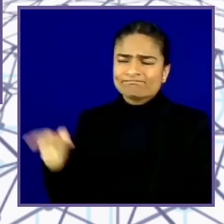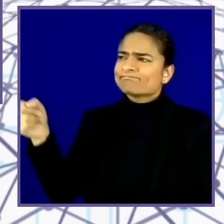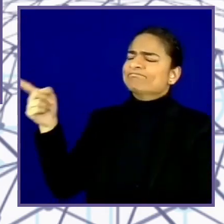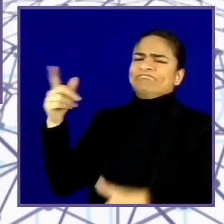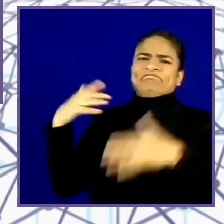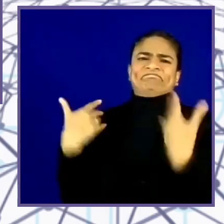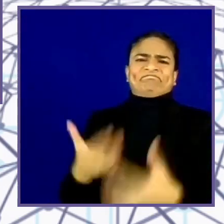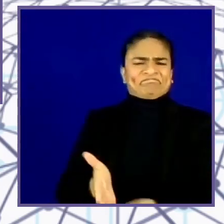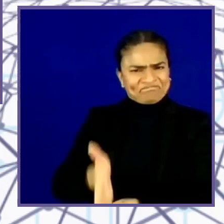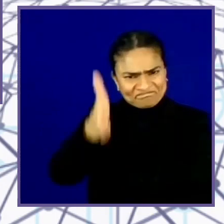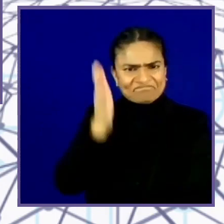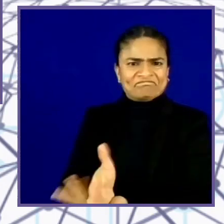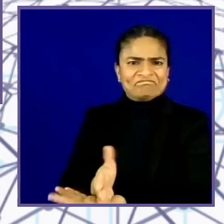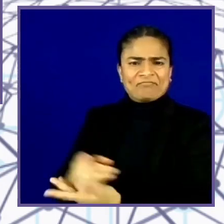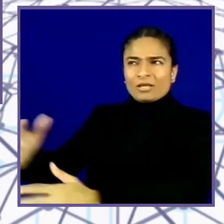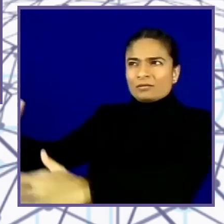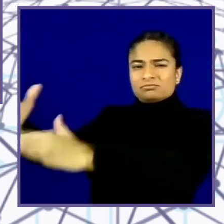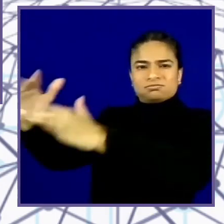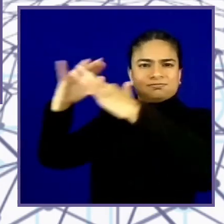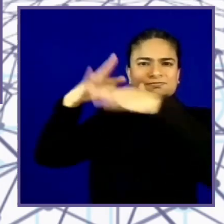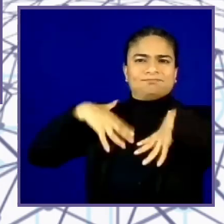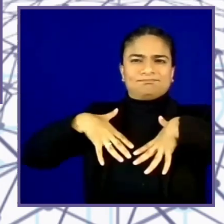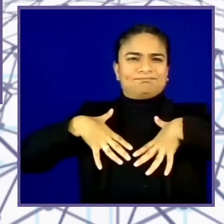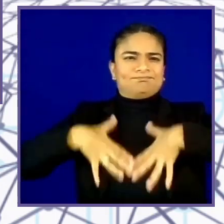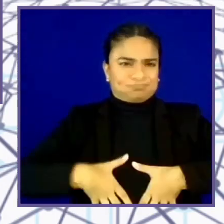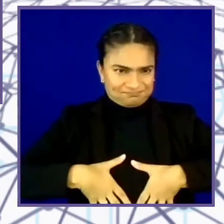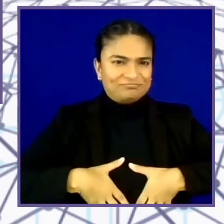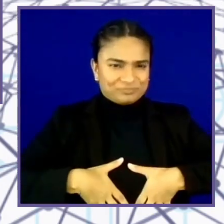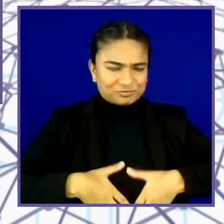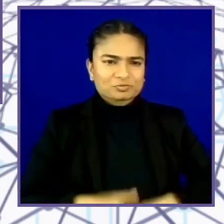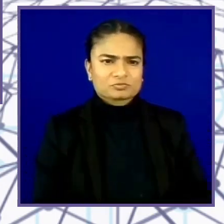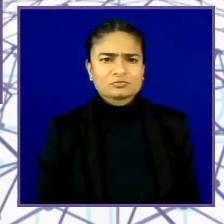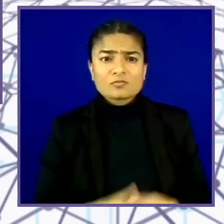anyone can enter the disability community at any point in their lives.